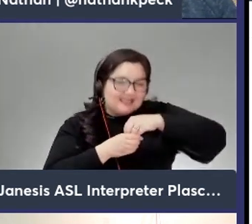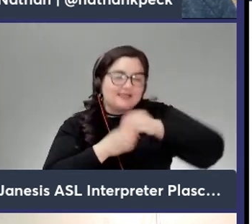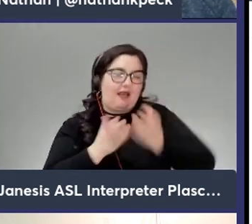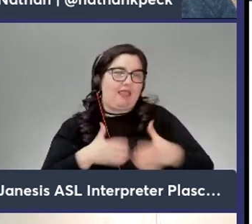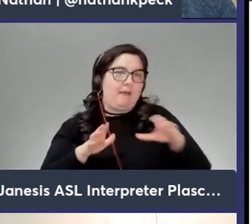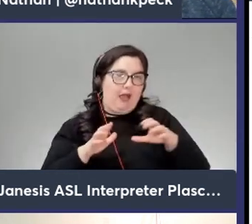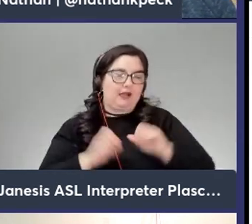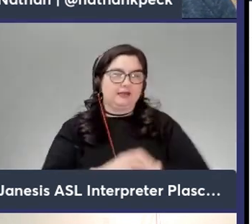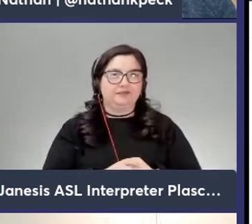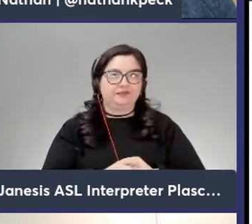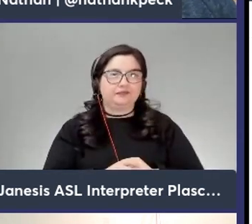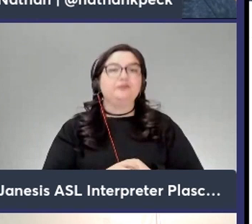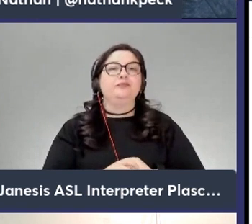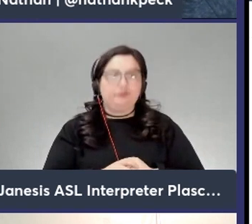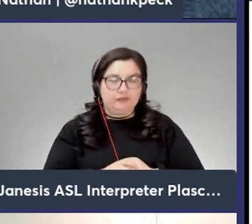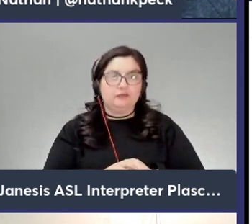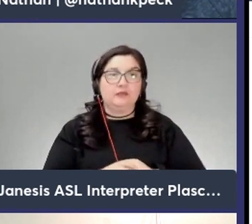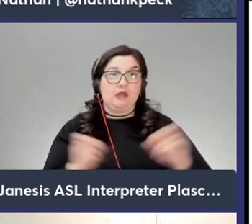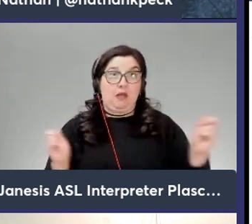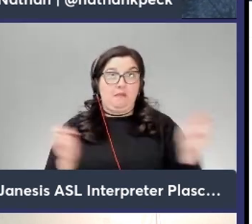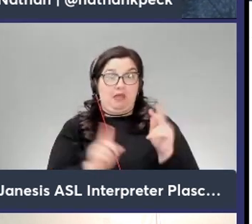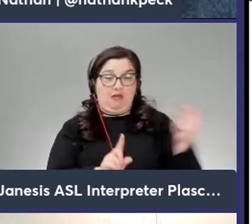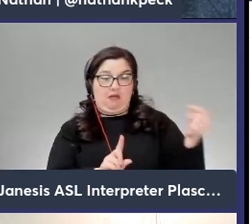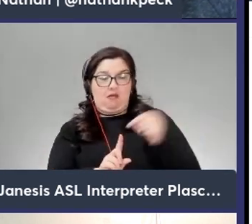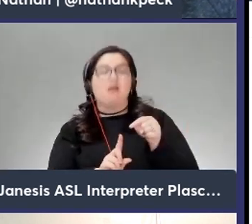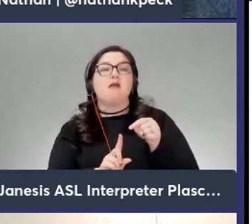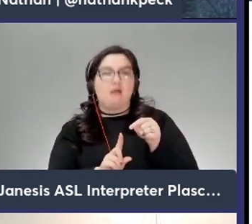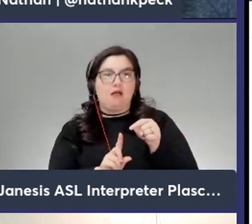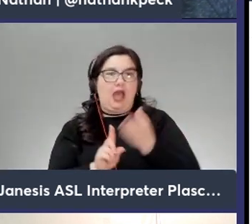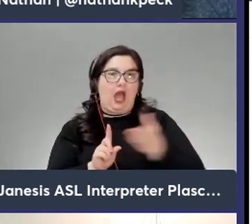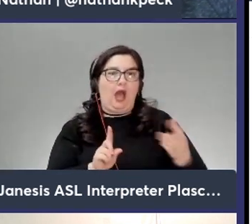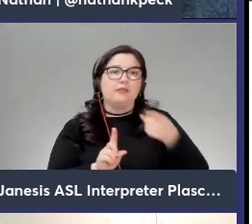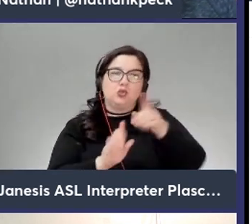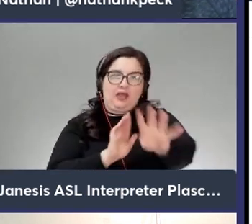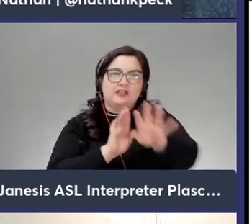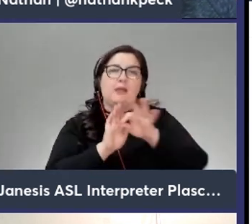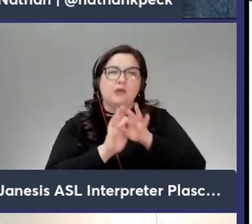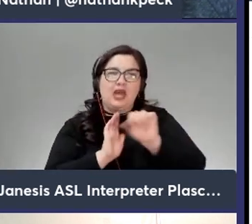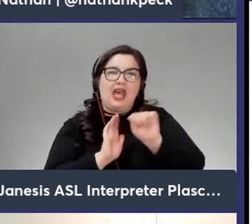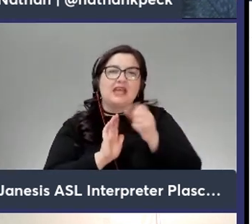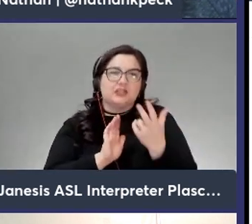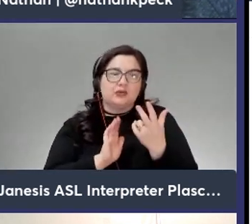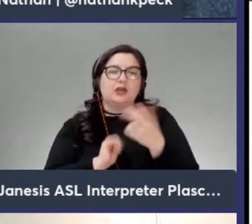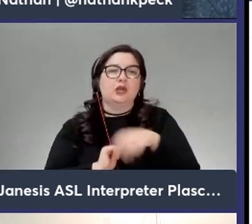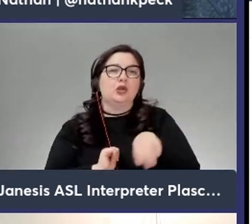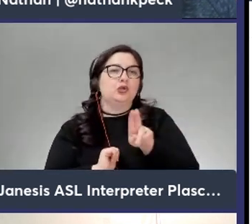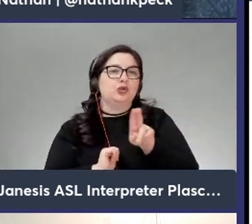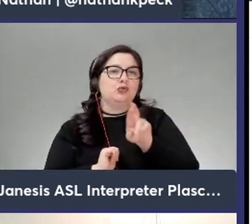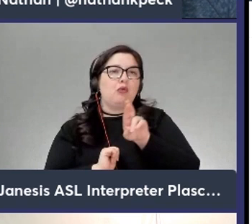So to restore individual S3 objects, you need to specify the S3 URI of the S3 object.